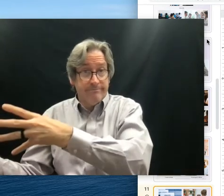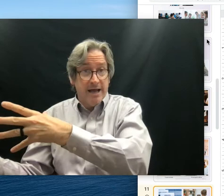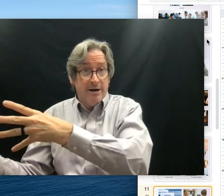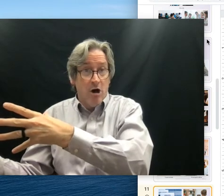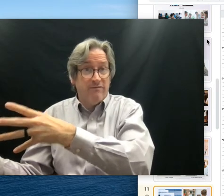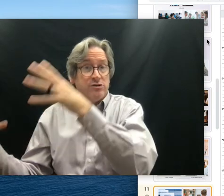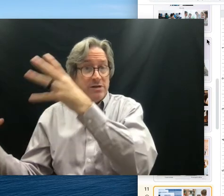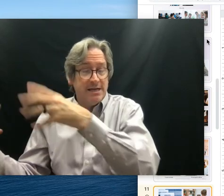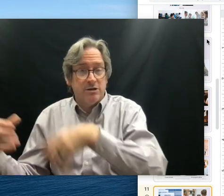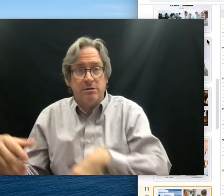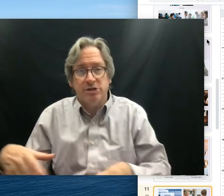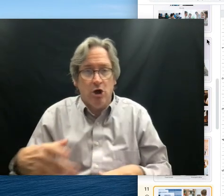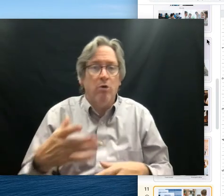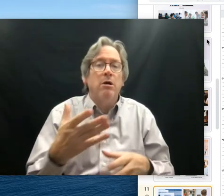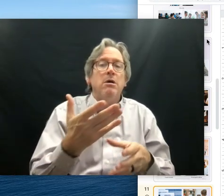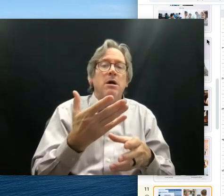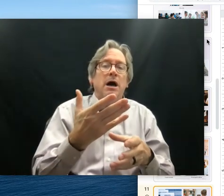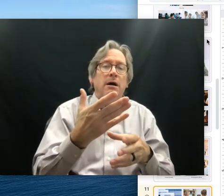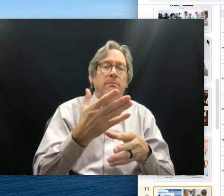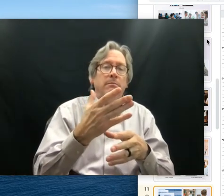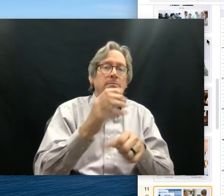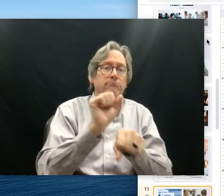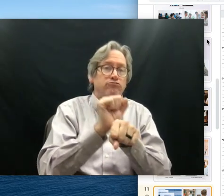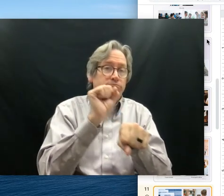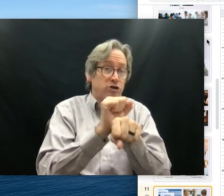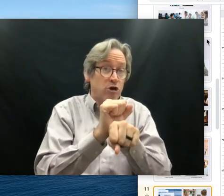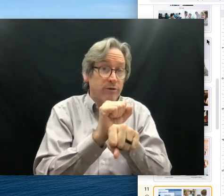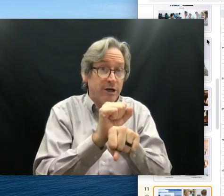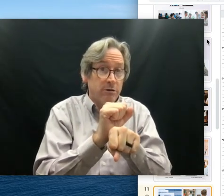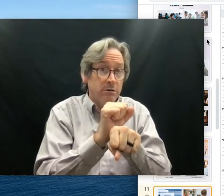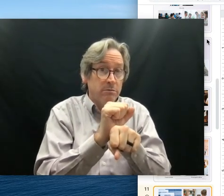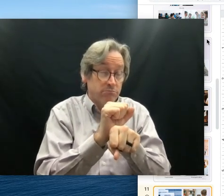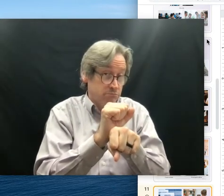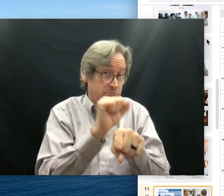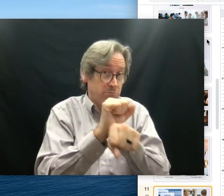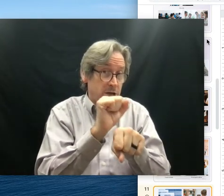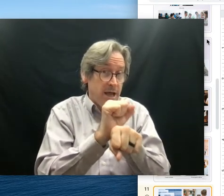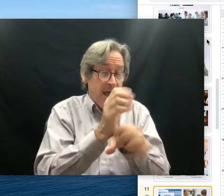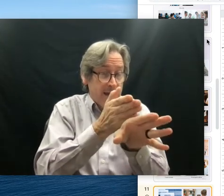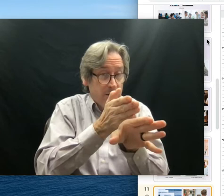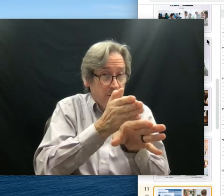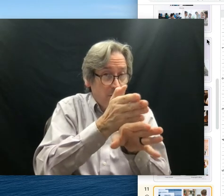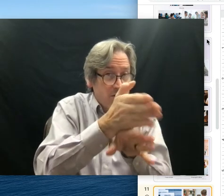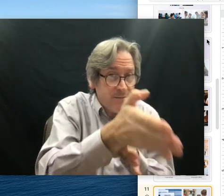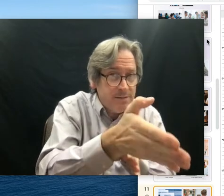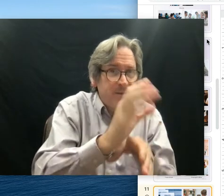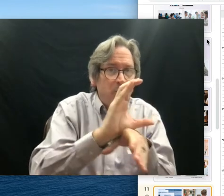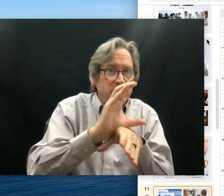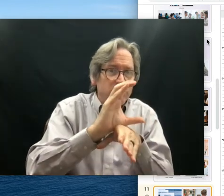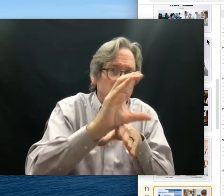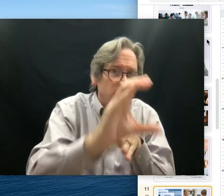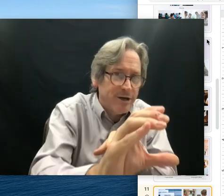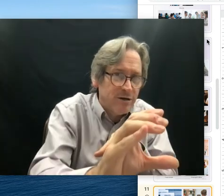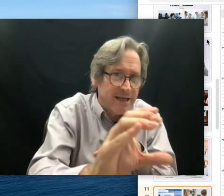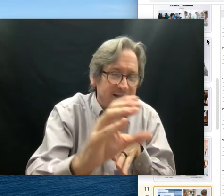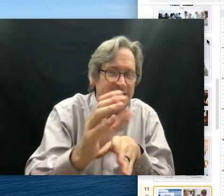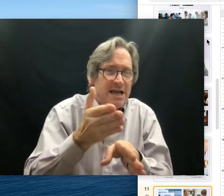and an office or a center so um career and sometimes people will do career like this